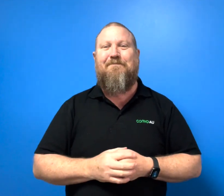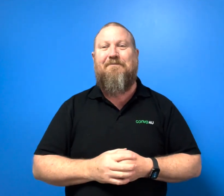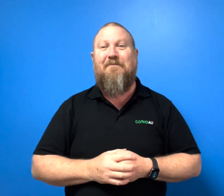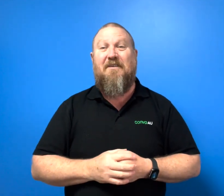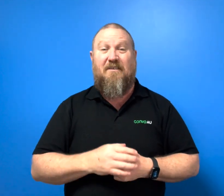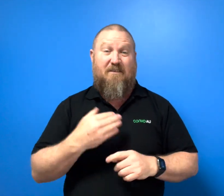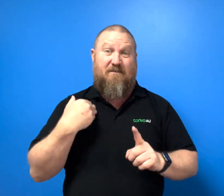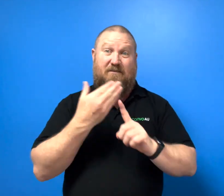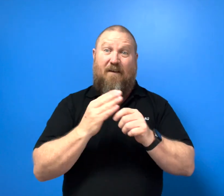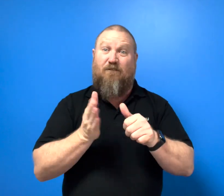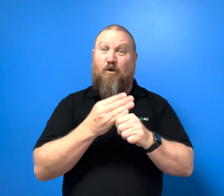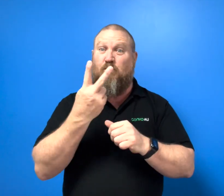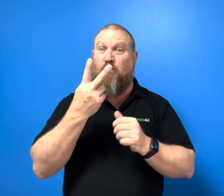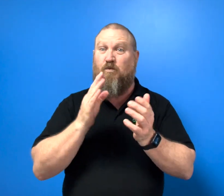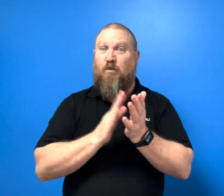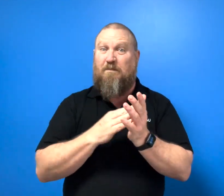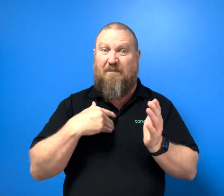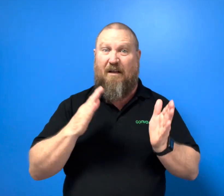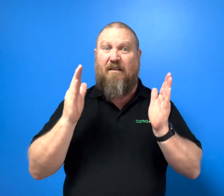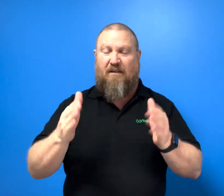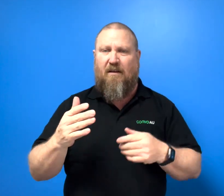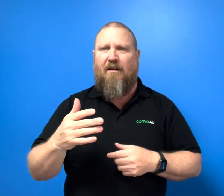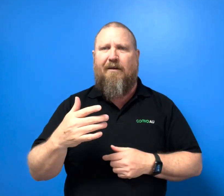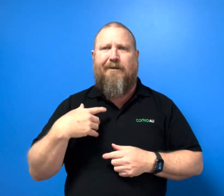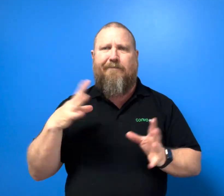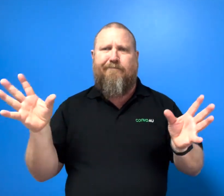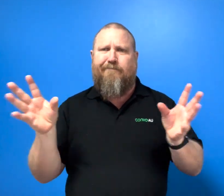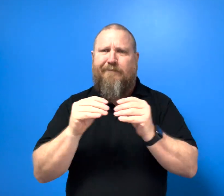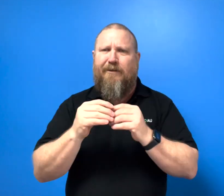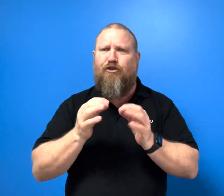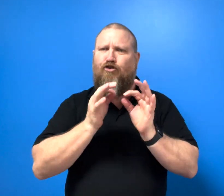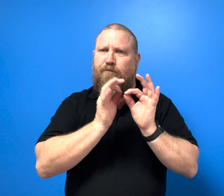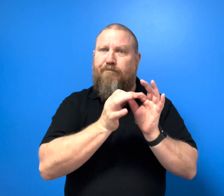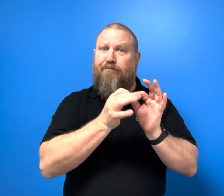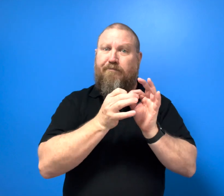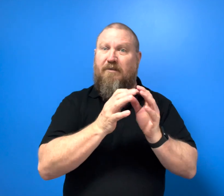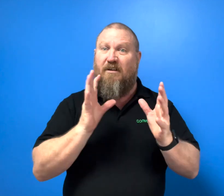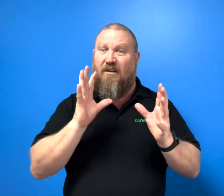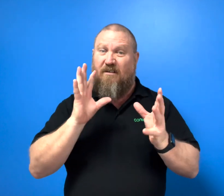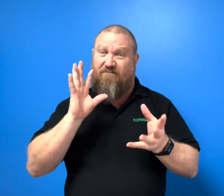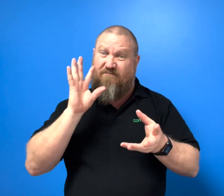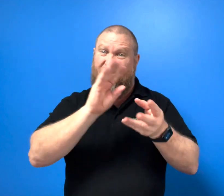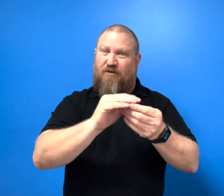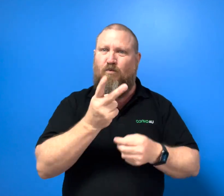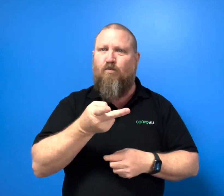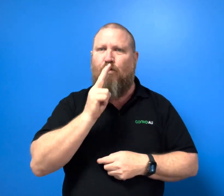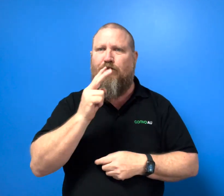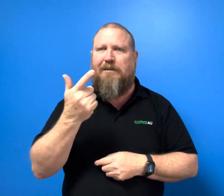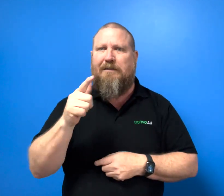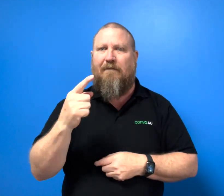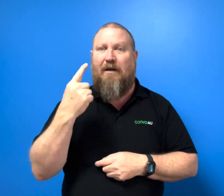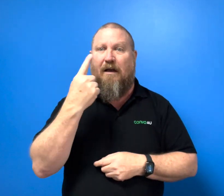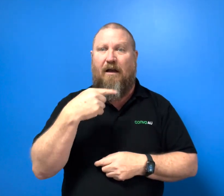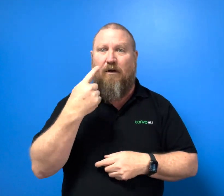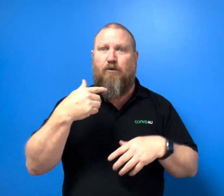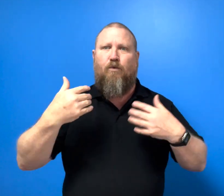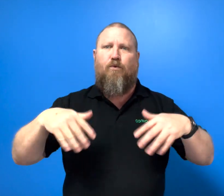In the first two months, we have delivered a total of 270+ interpreting hours